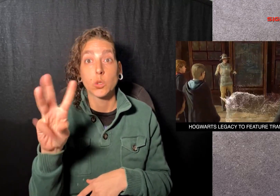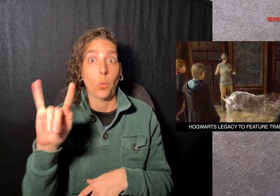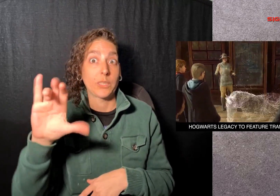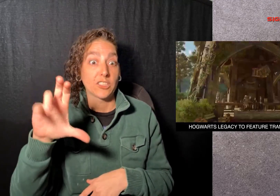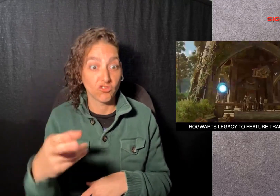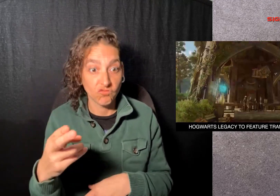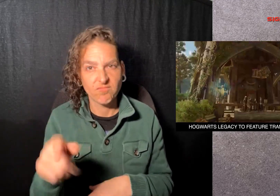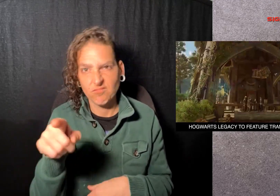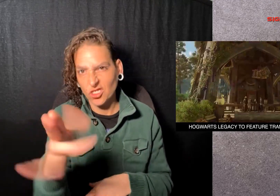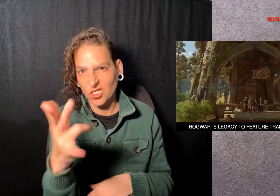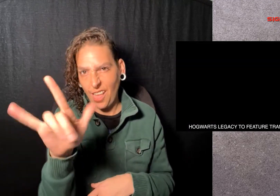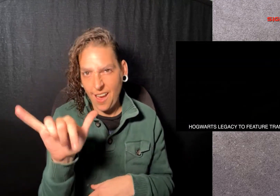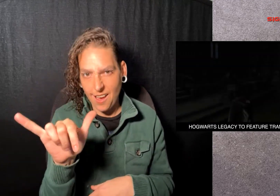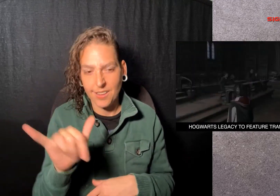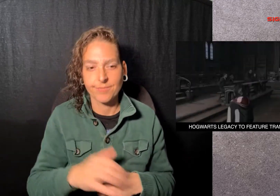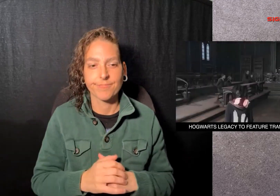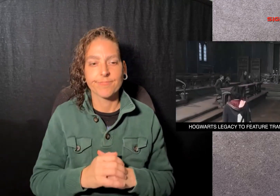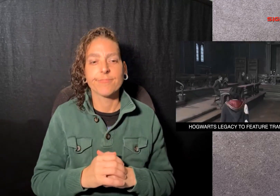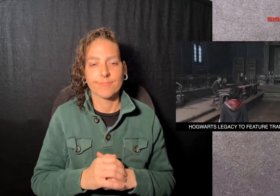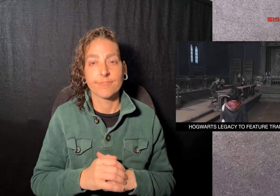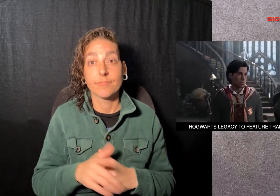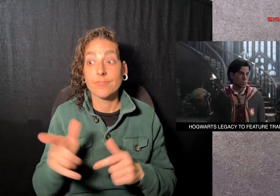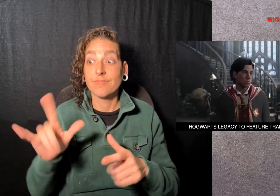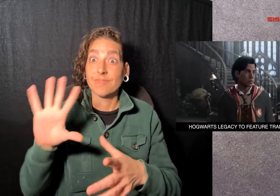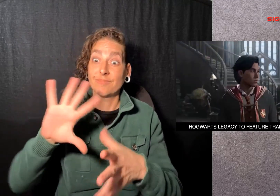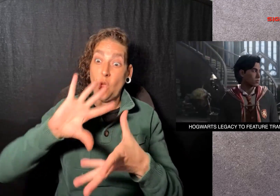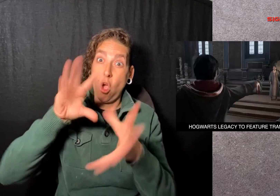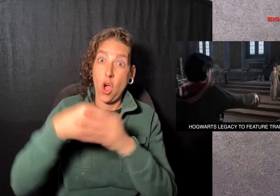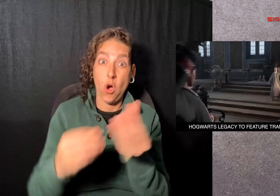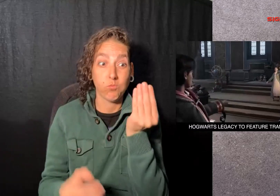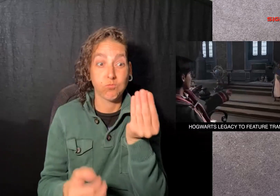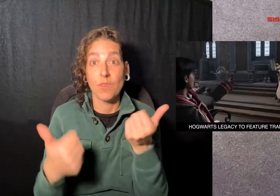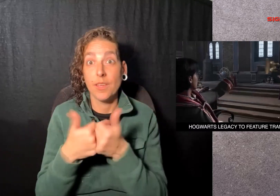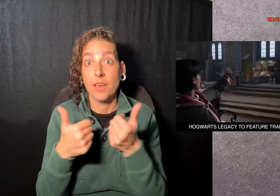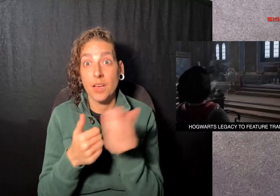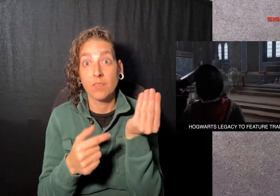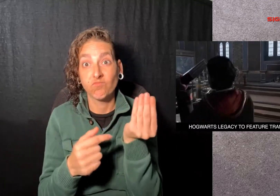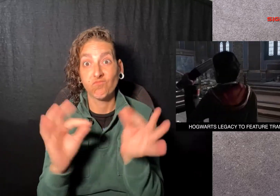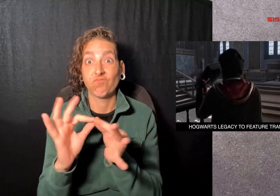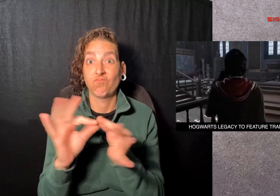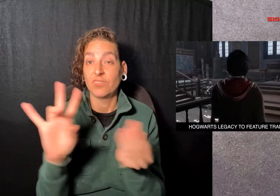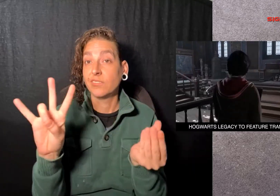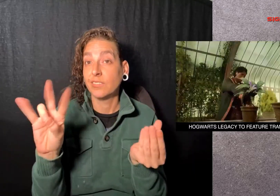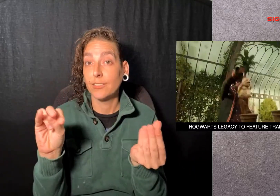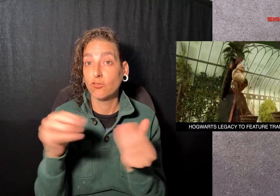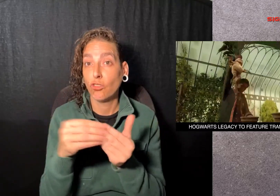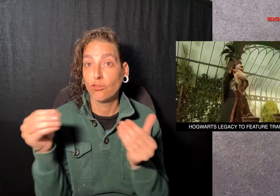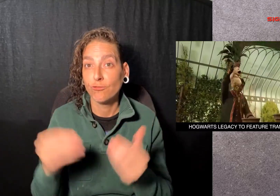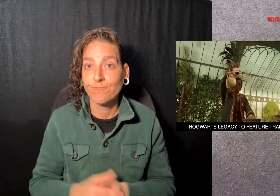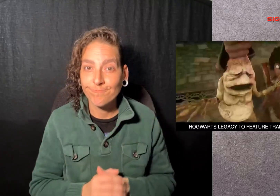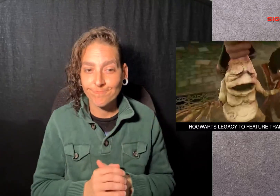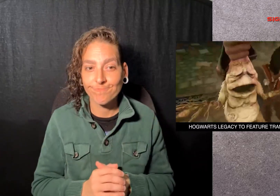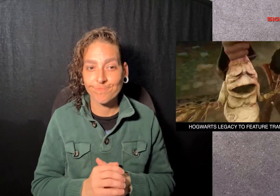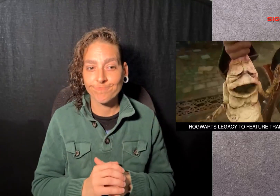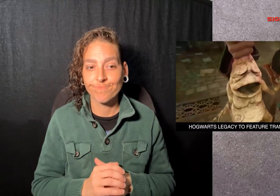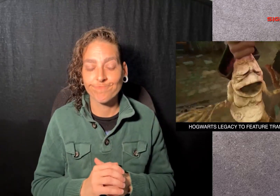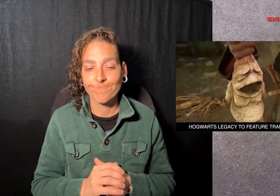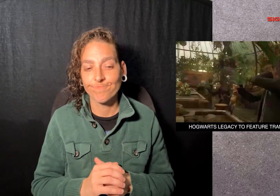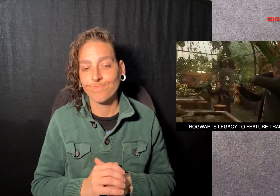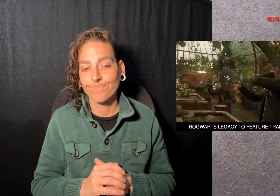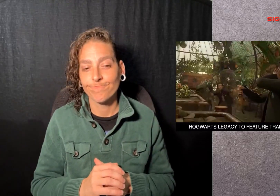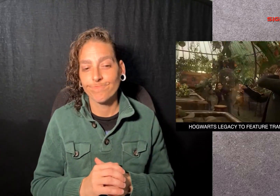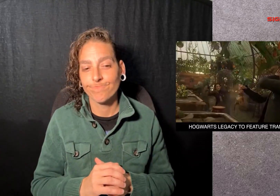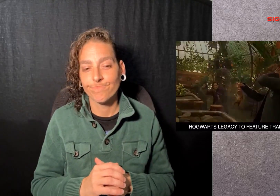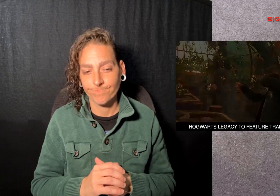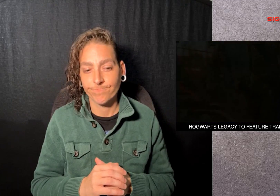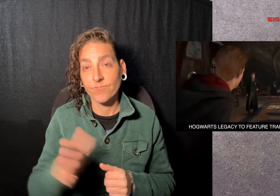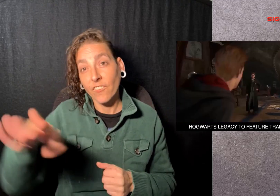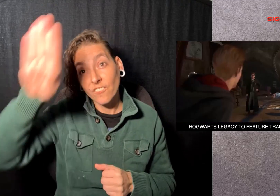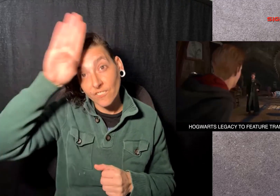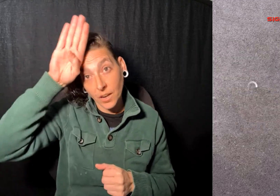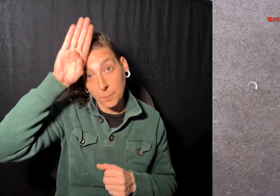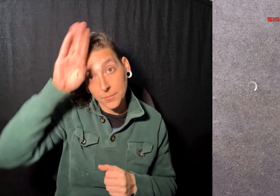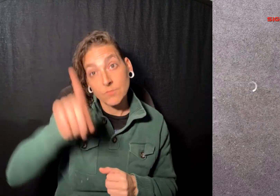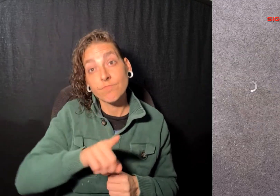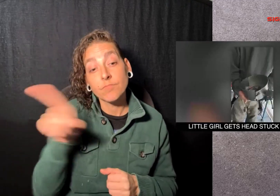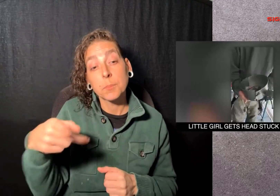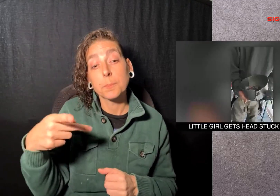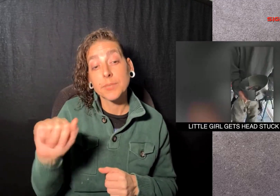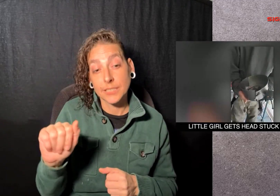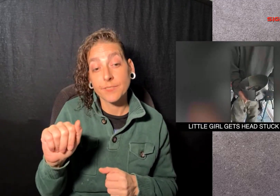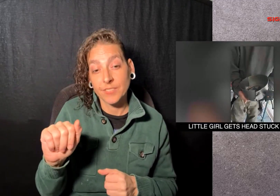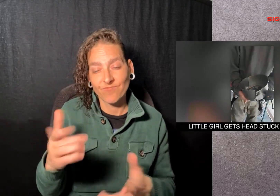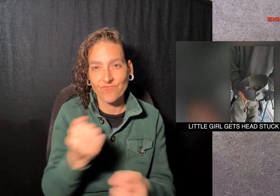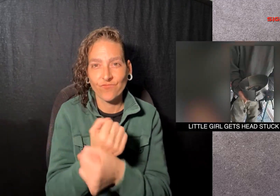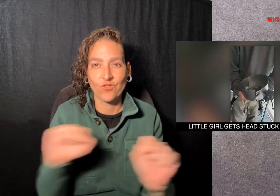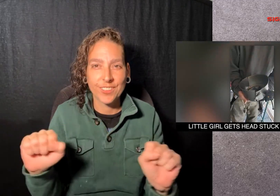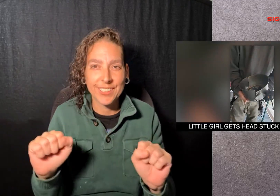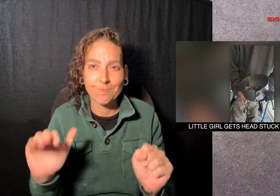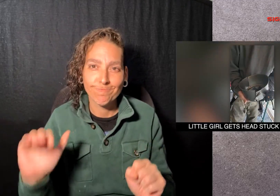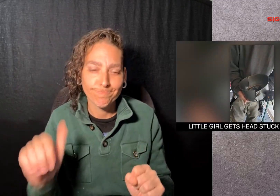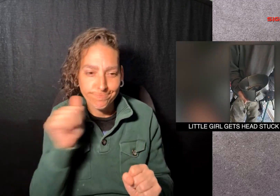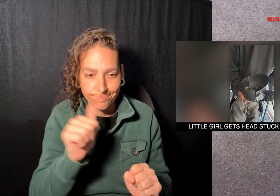in July the standard edition costs $70 firefighters in Pennsylvania freed a little girl who got